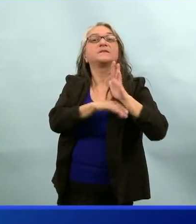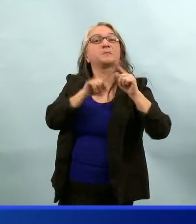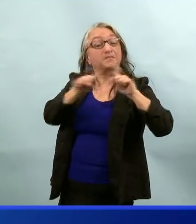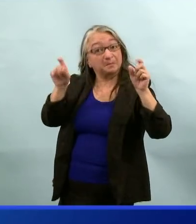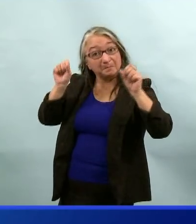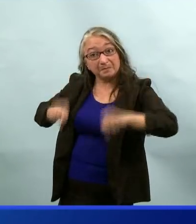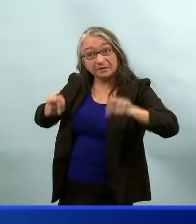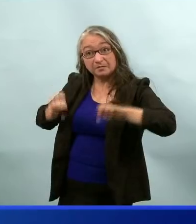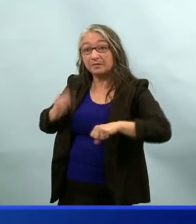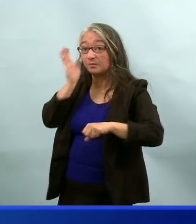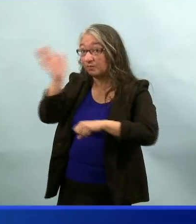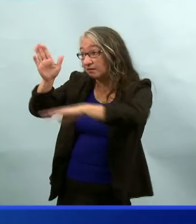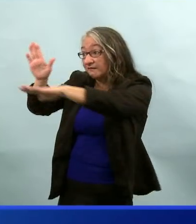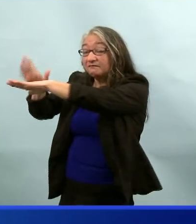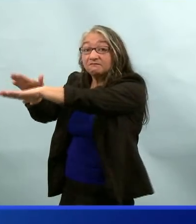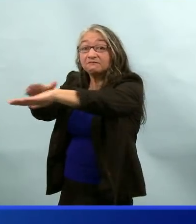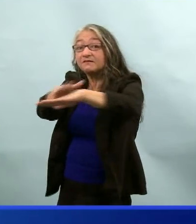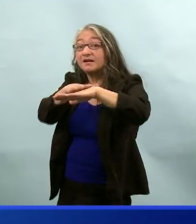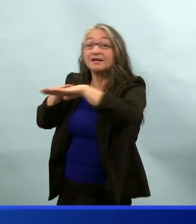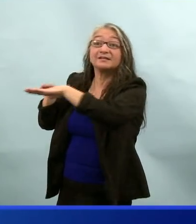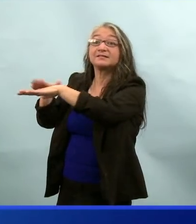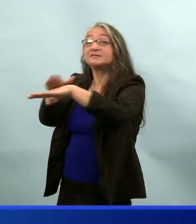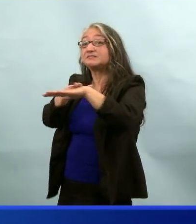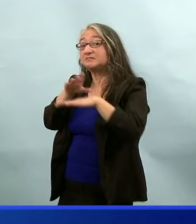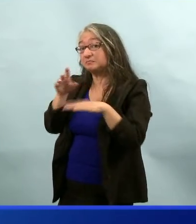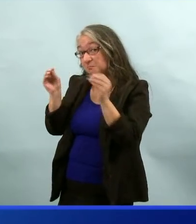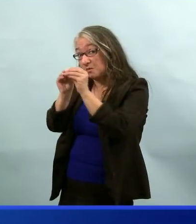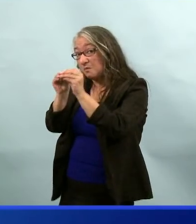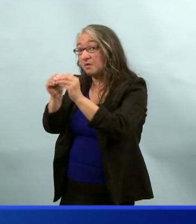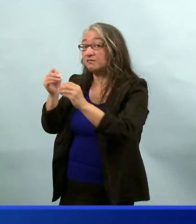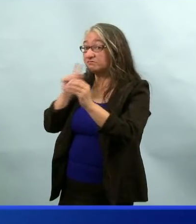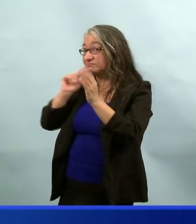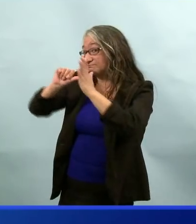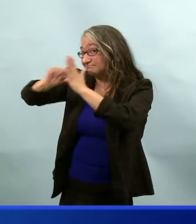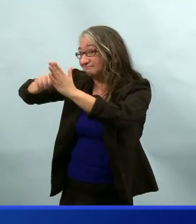are working on that guidance i think we've done this in the past with different holidays as well